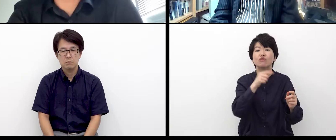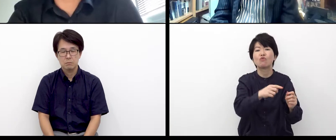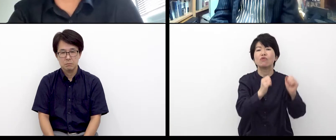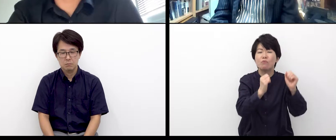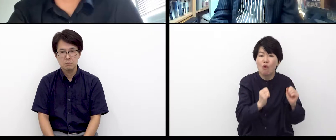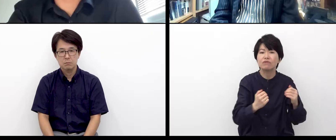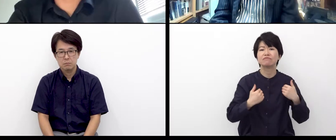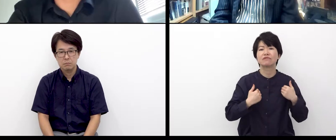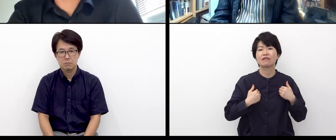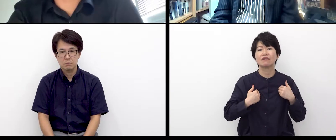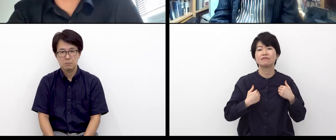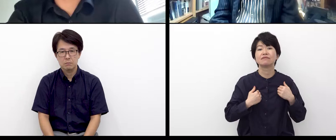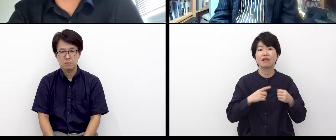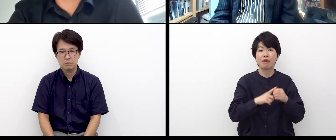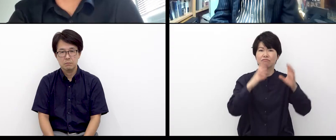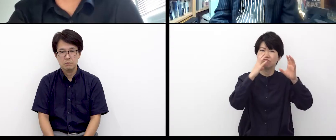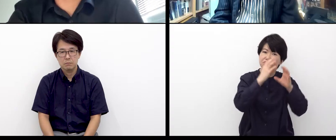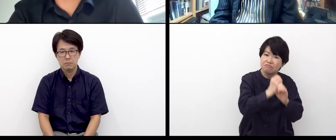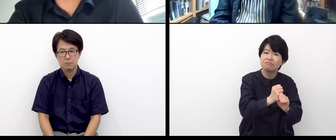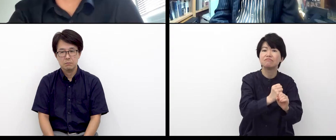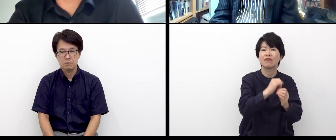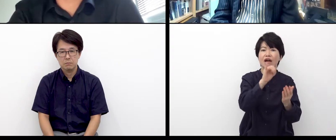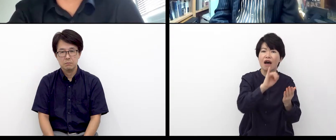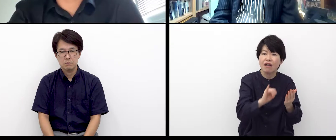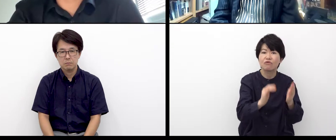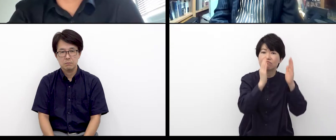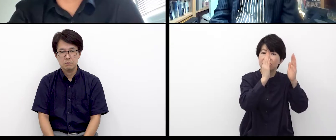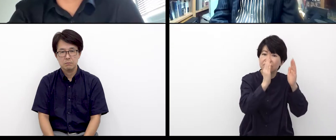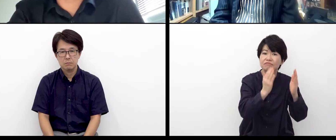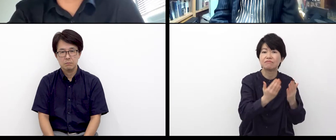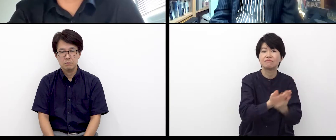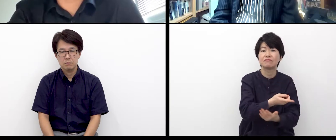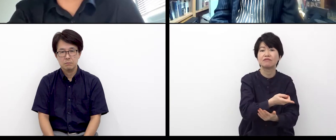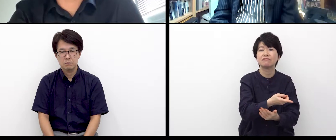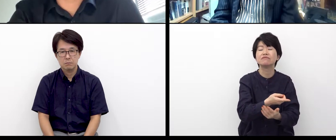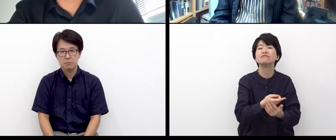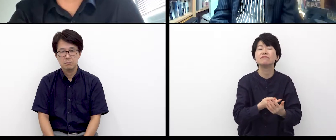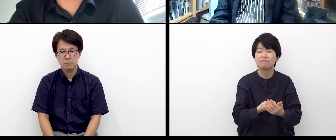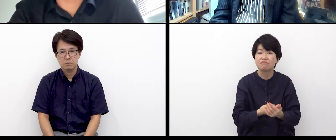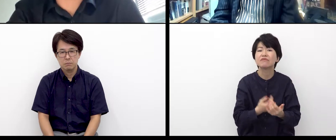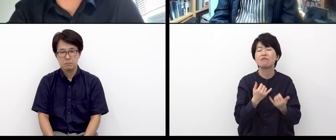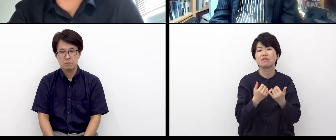It’s a complex situation. It’s not a simple story like